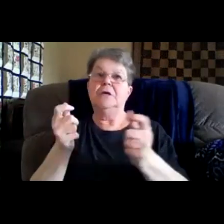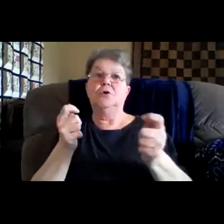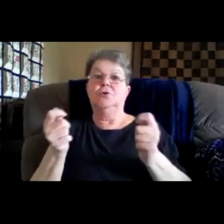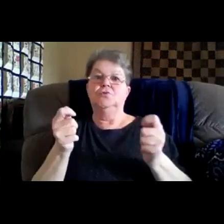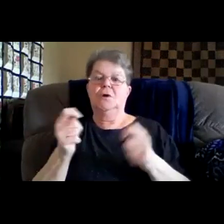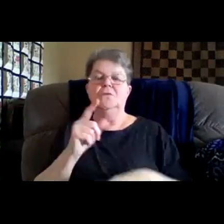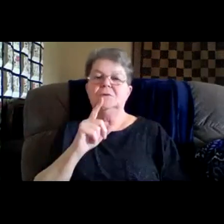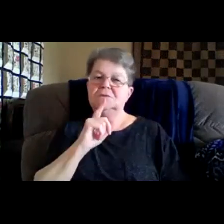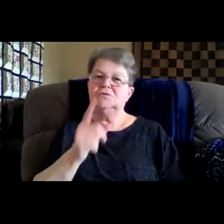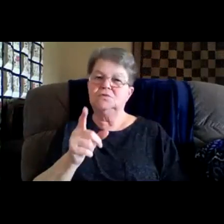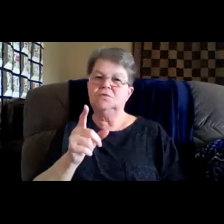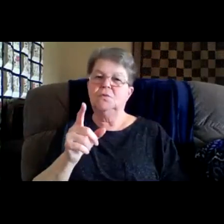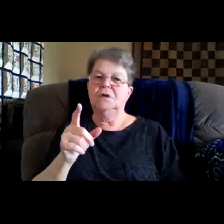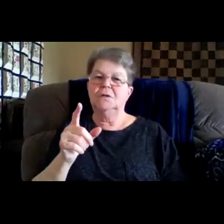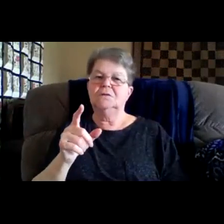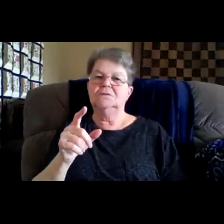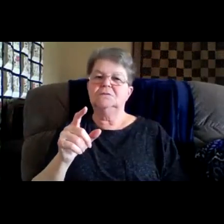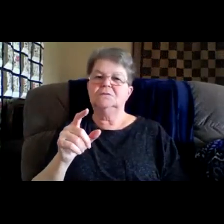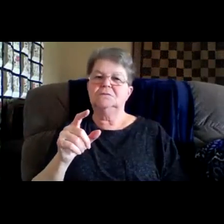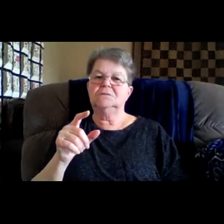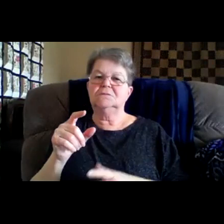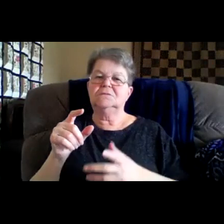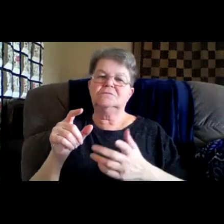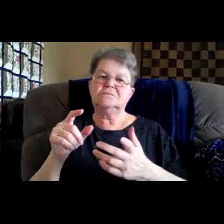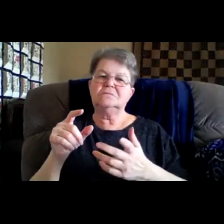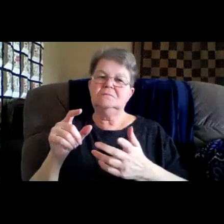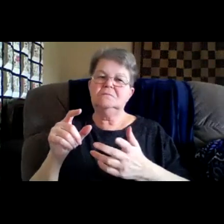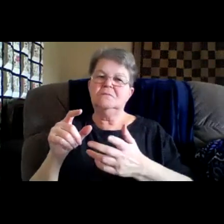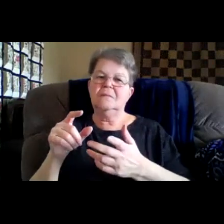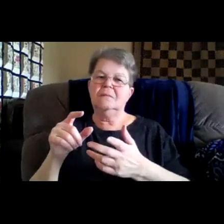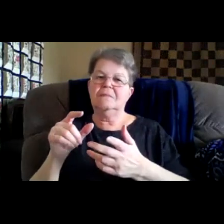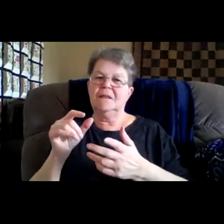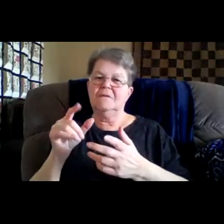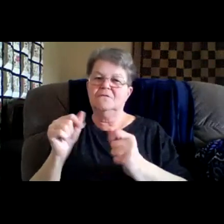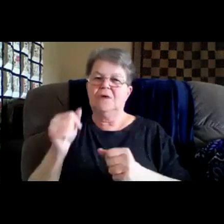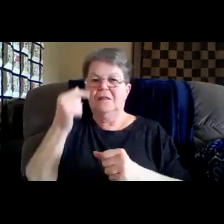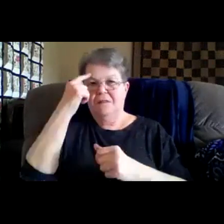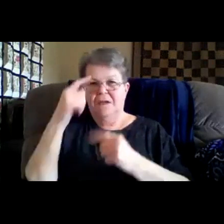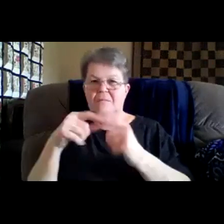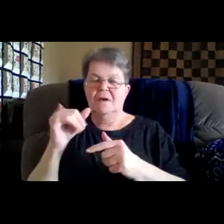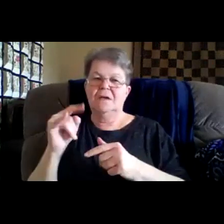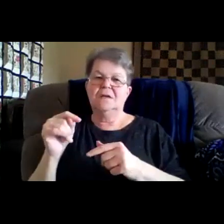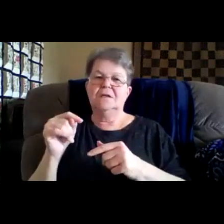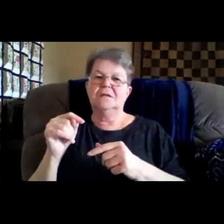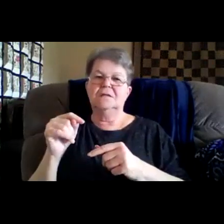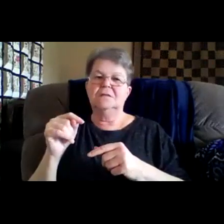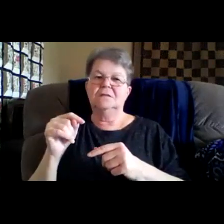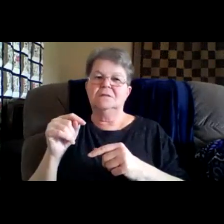So was really kind of counter intuitive sometimes to be able to think about this, but by going under guardianship,